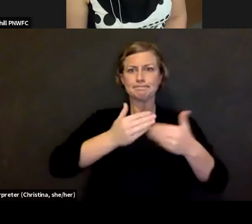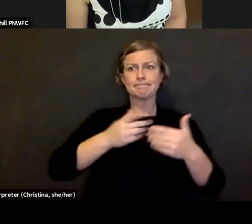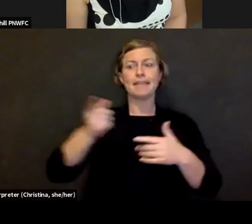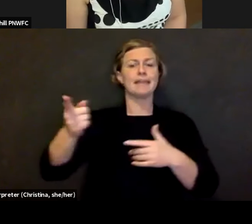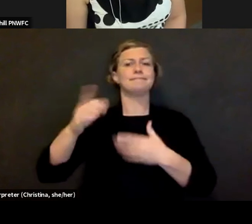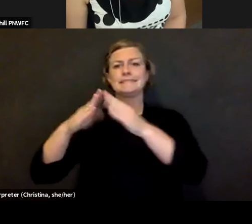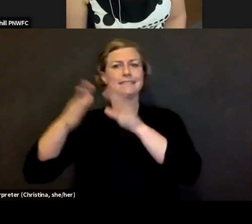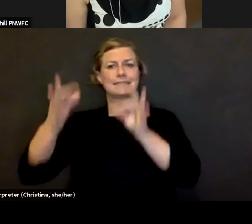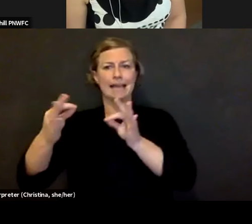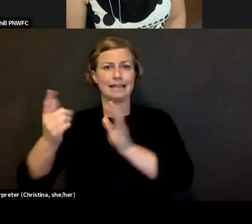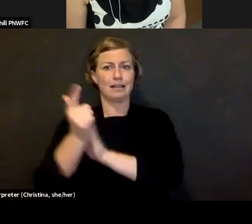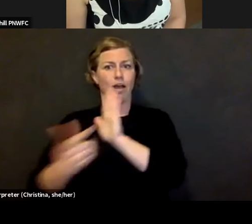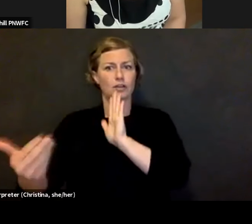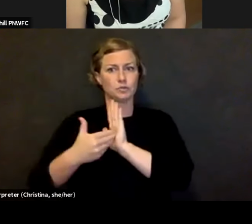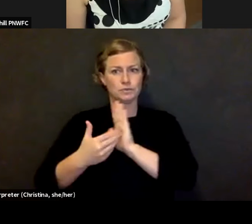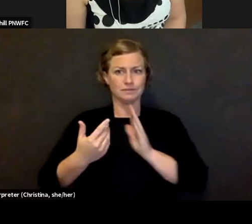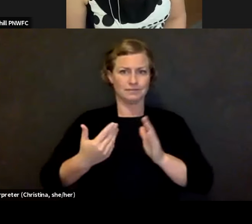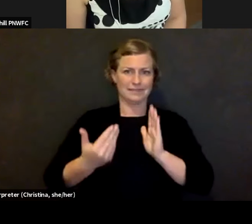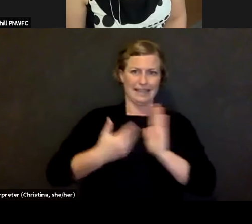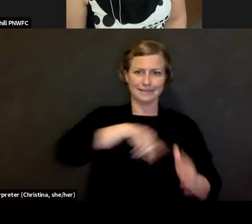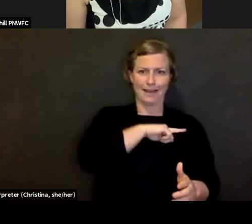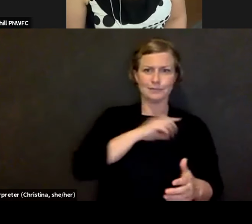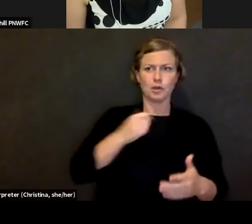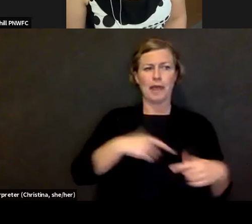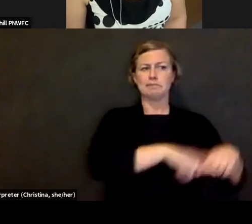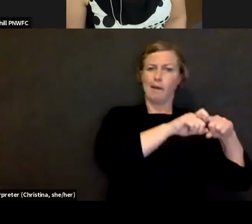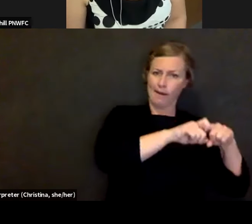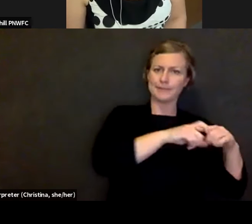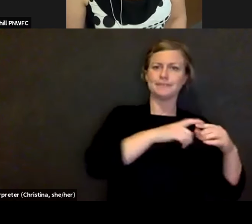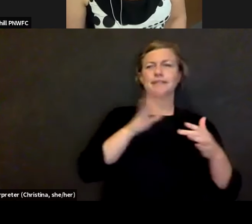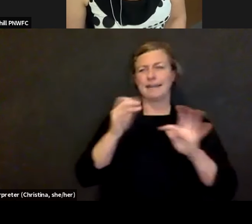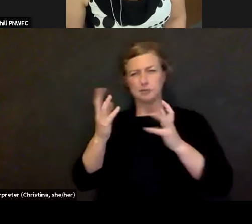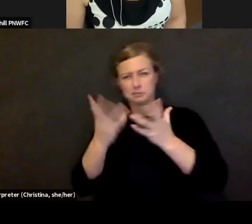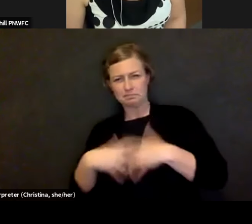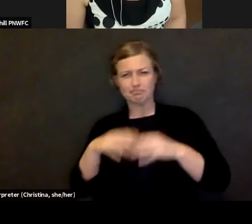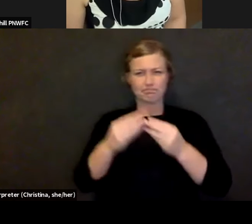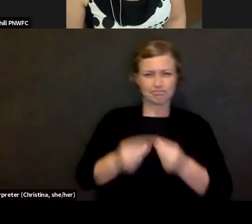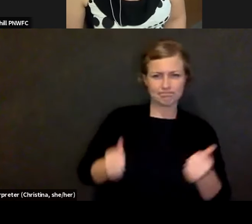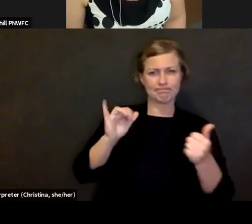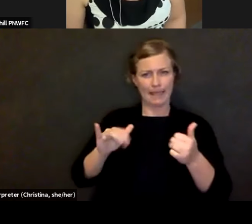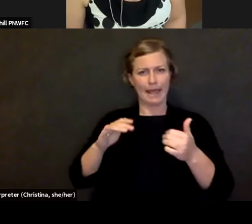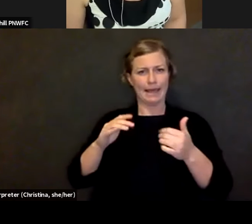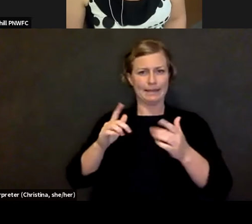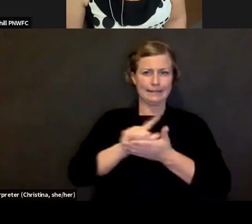paused on records request because the city decided they felt the need to sue us over a set, but that's just going to